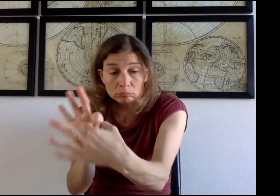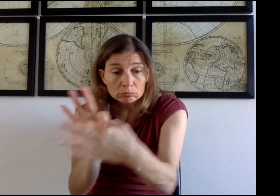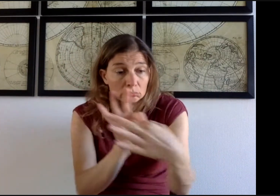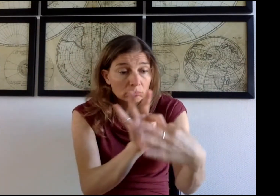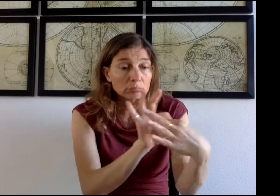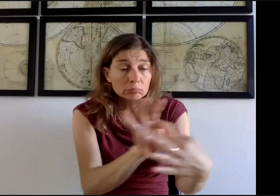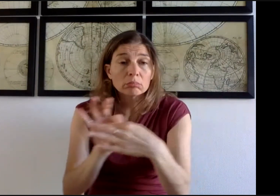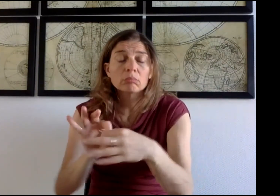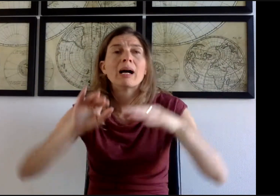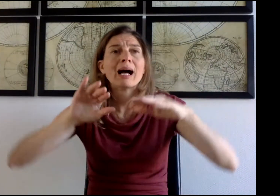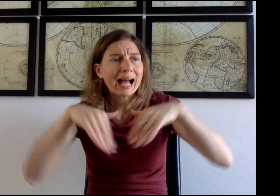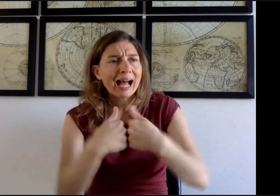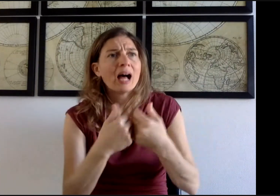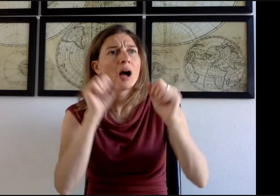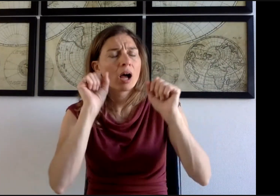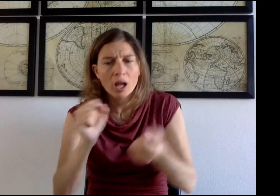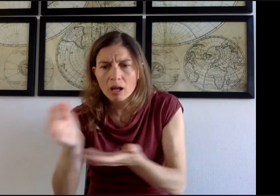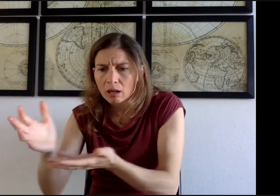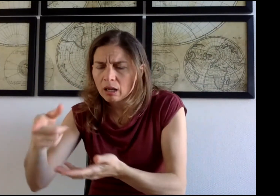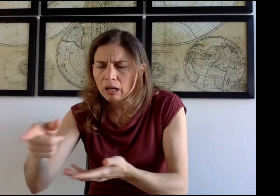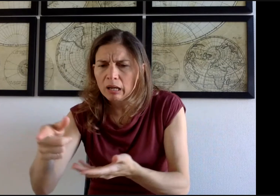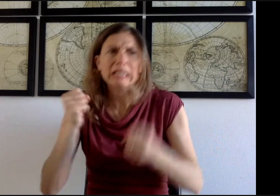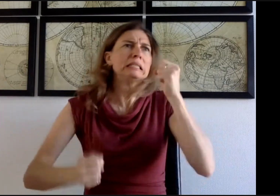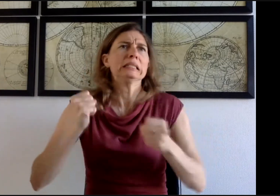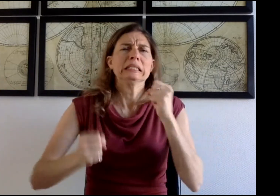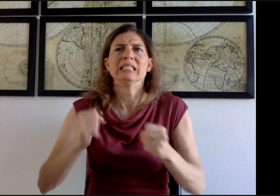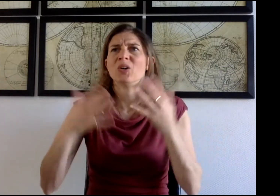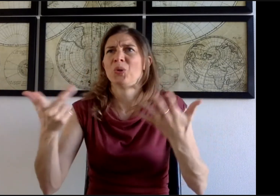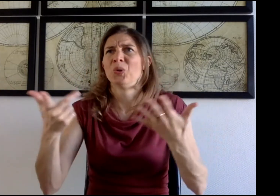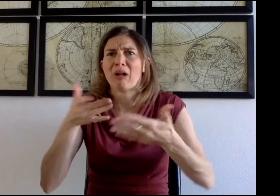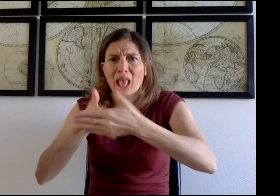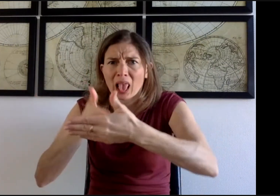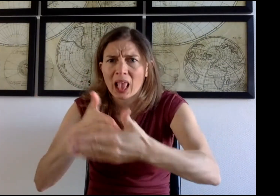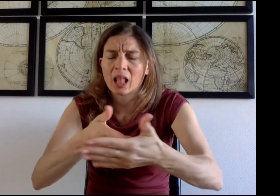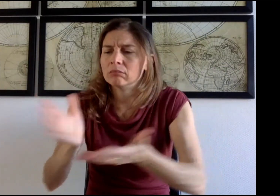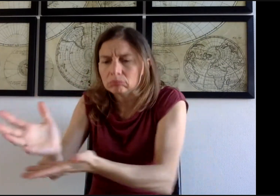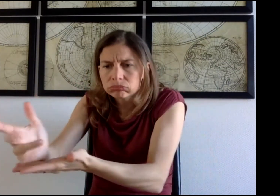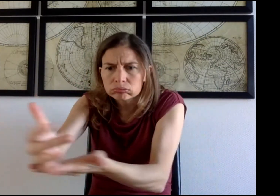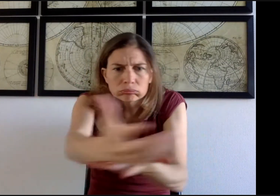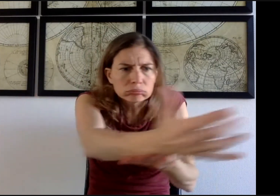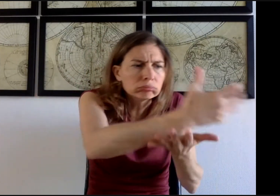on the rights of people with disabilities in this crisis,